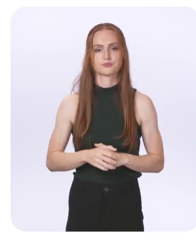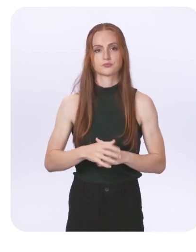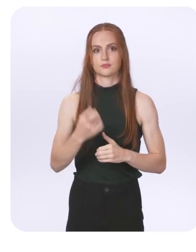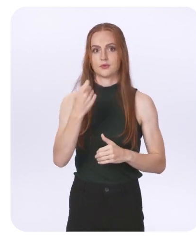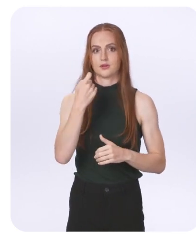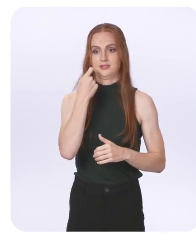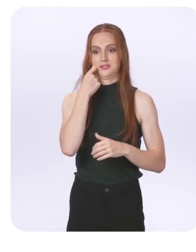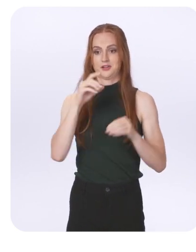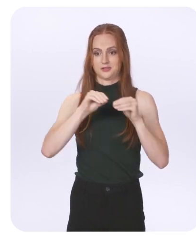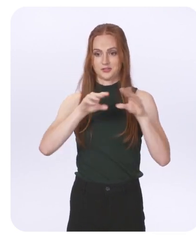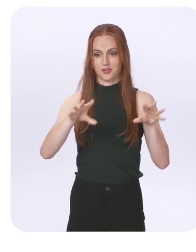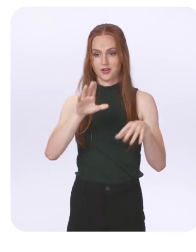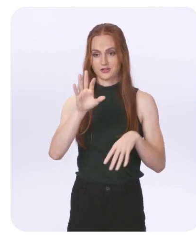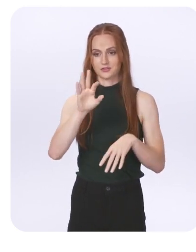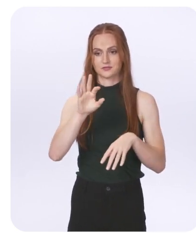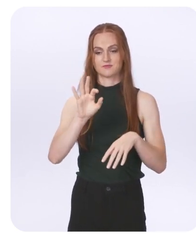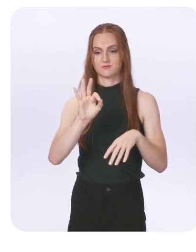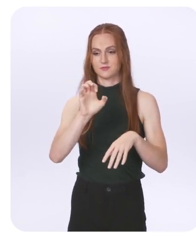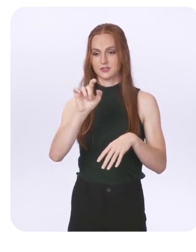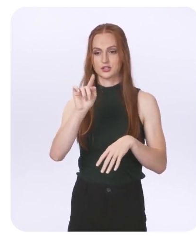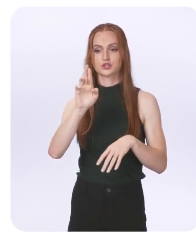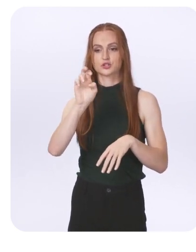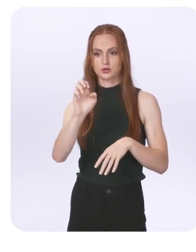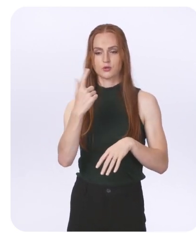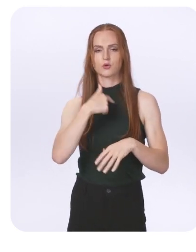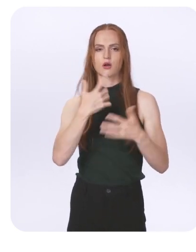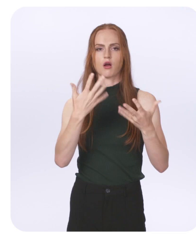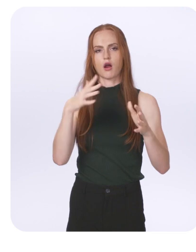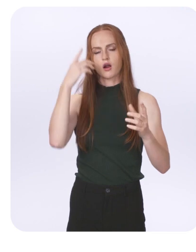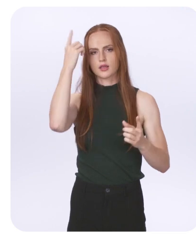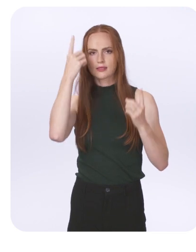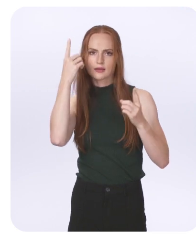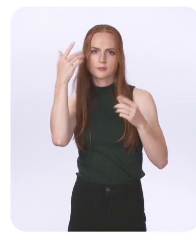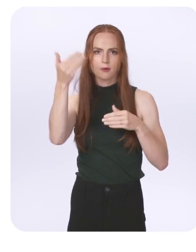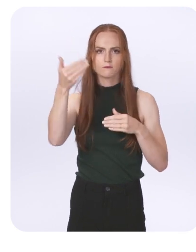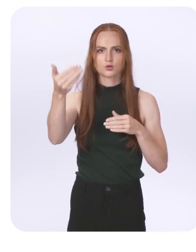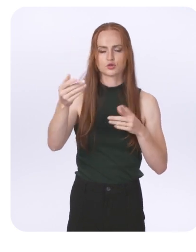allowing you to send promo codes to users who tried your app but have not converted.